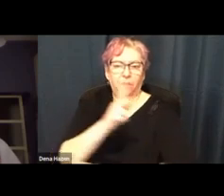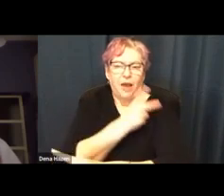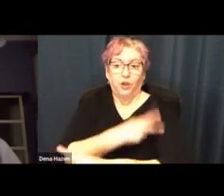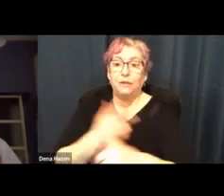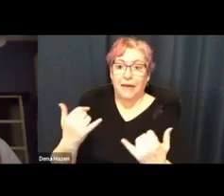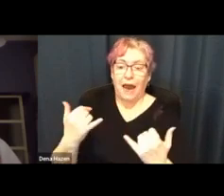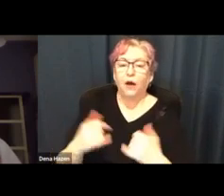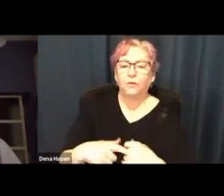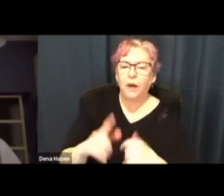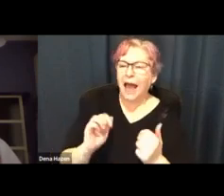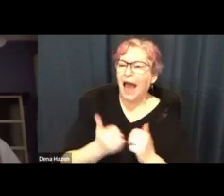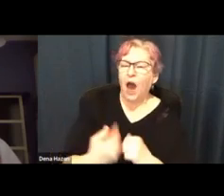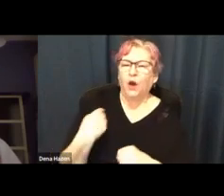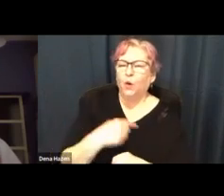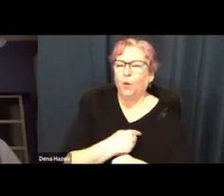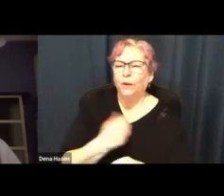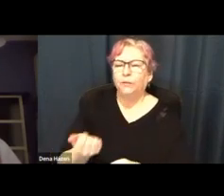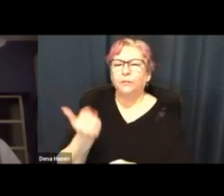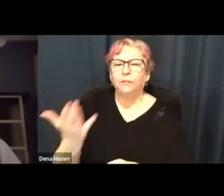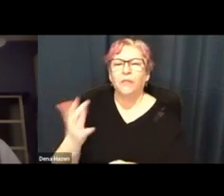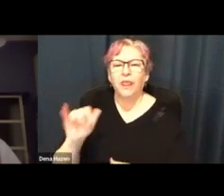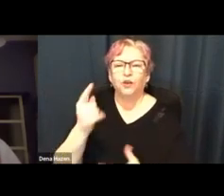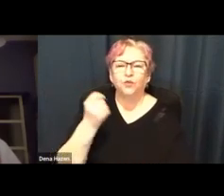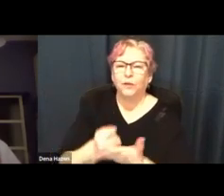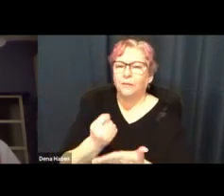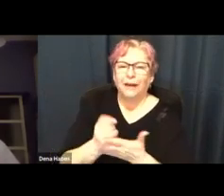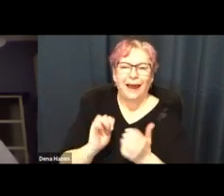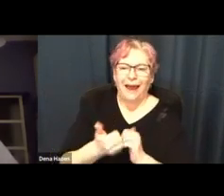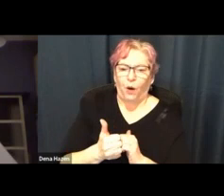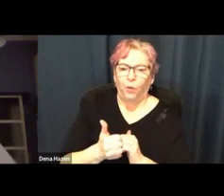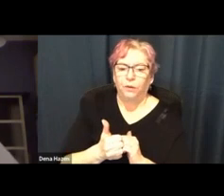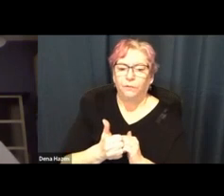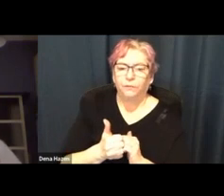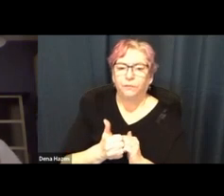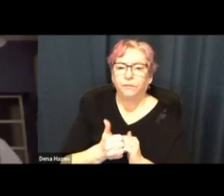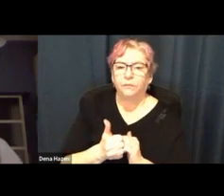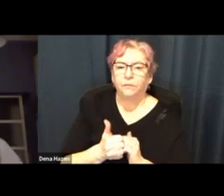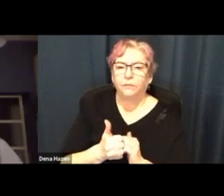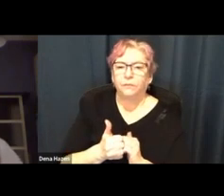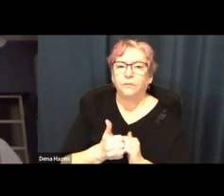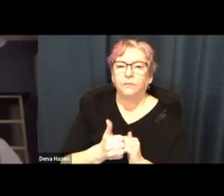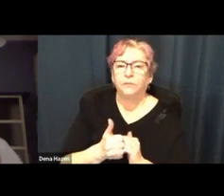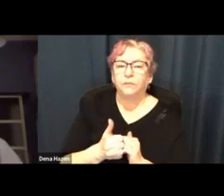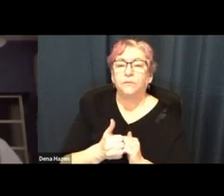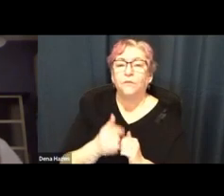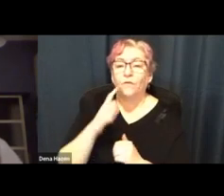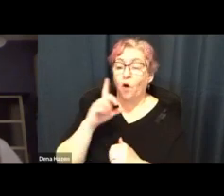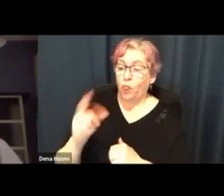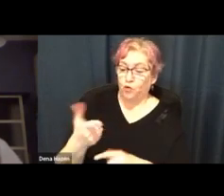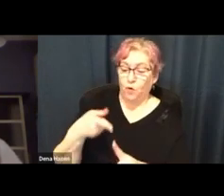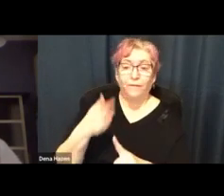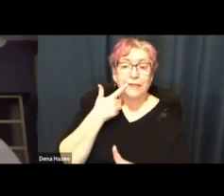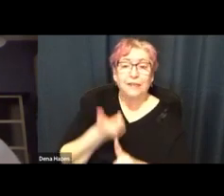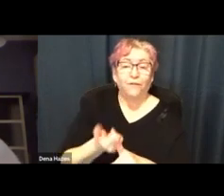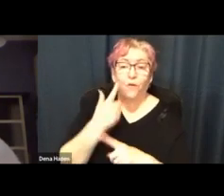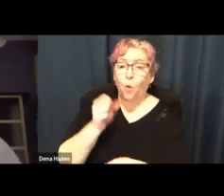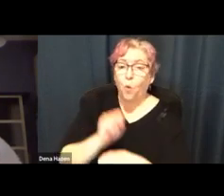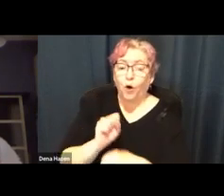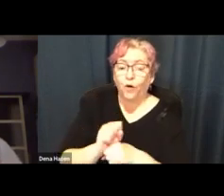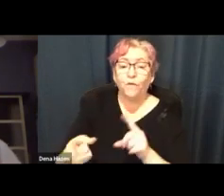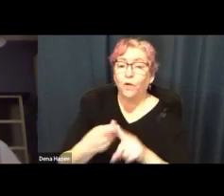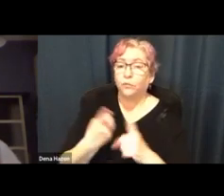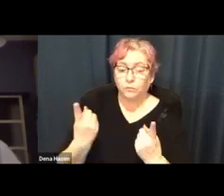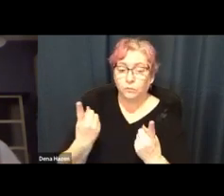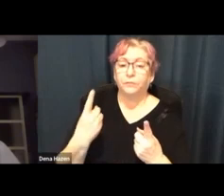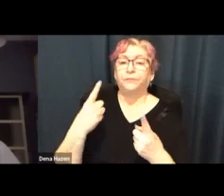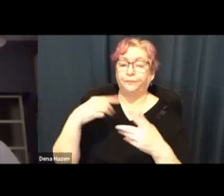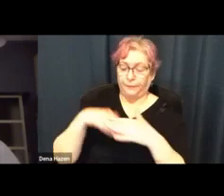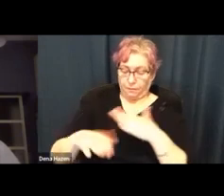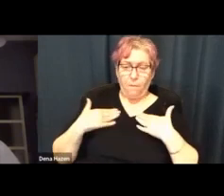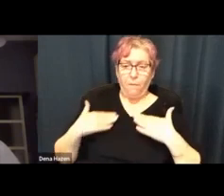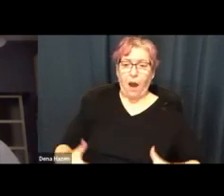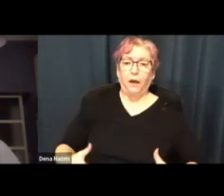So how do we deliver the treatment? For a drug to work, first it has to get into the body.